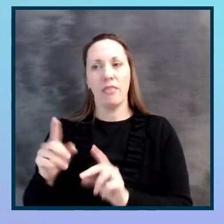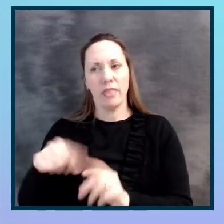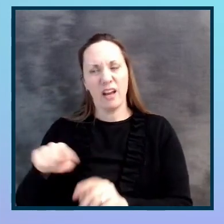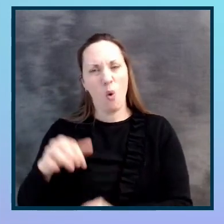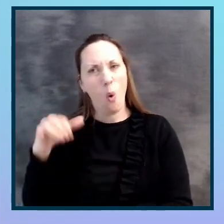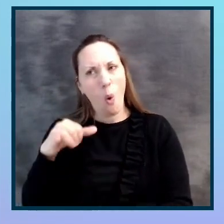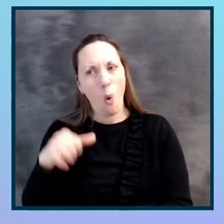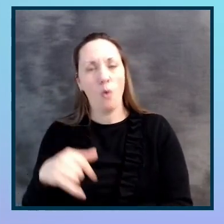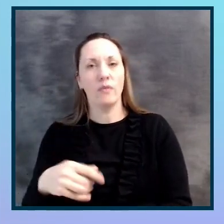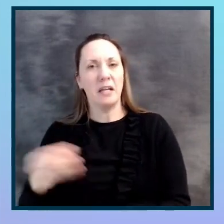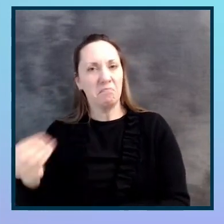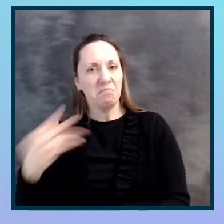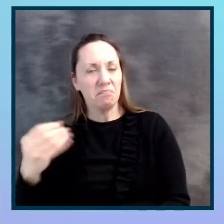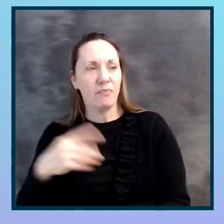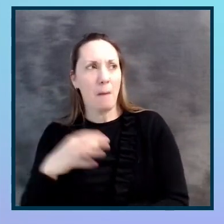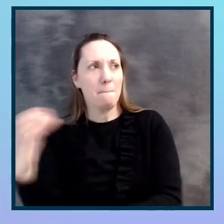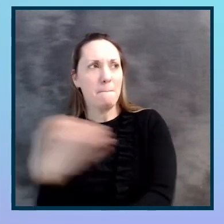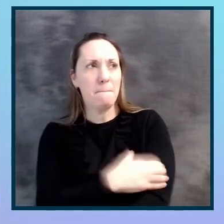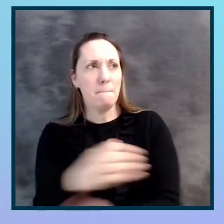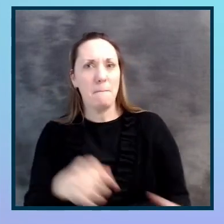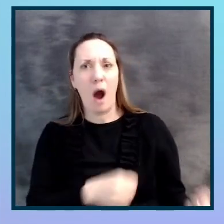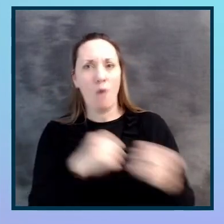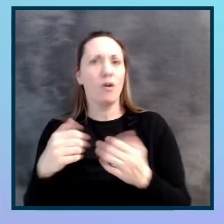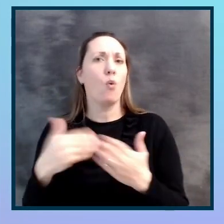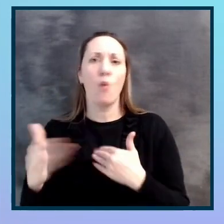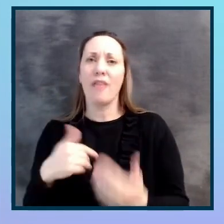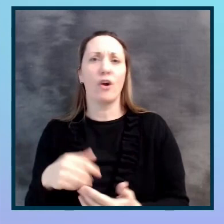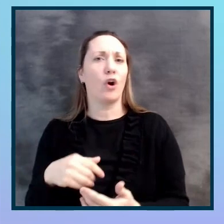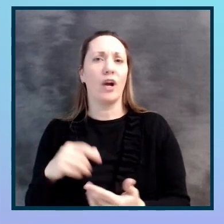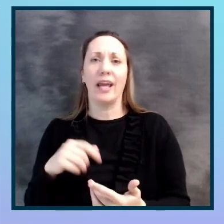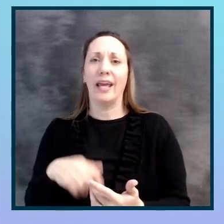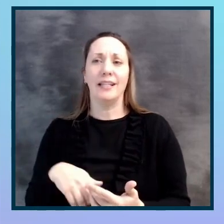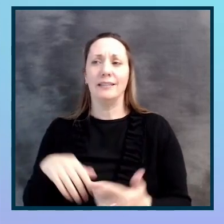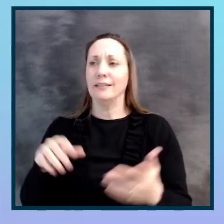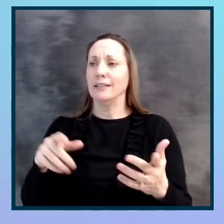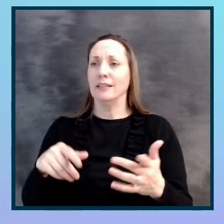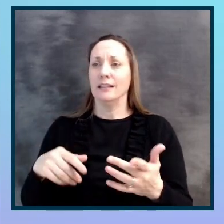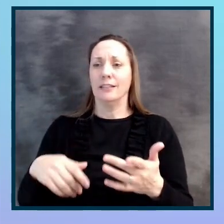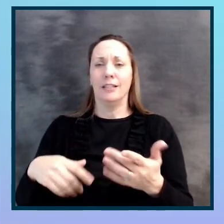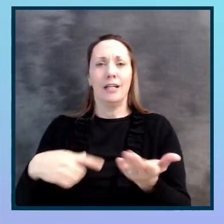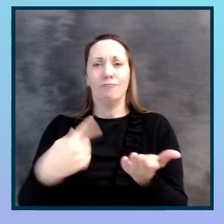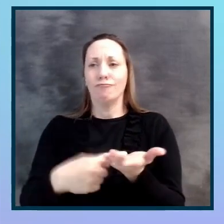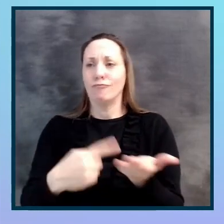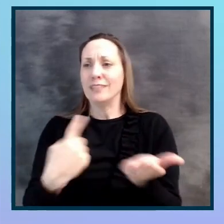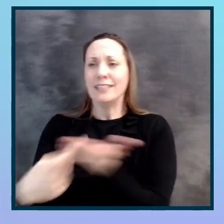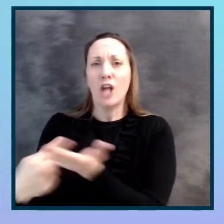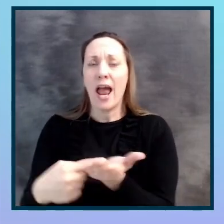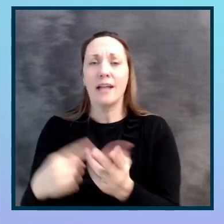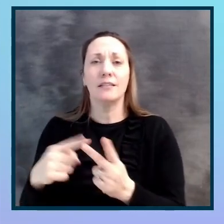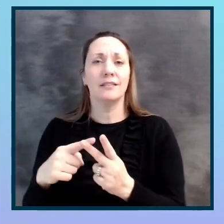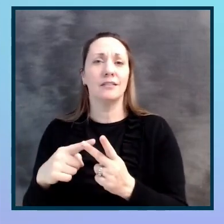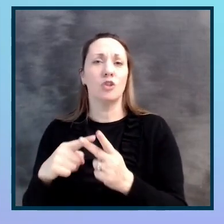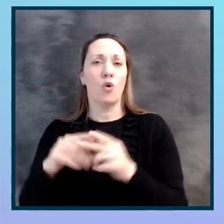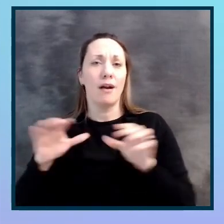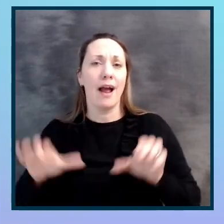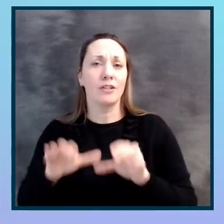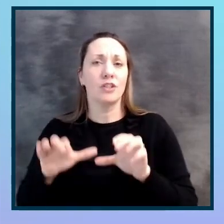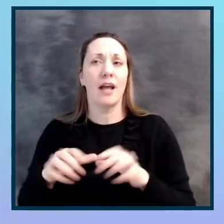whether those are customer fireside chats or just exercises teaching designers on how to use a screen reader,